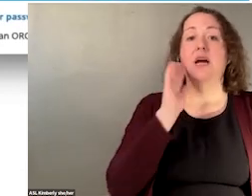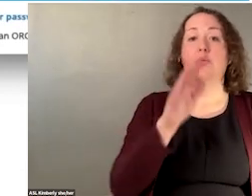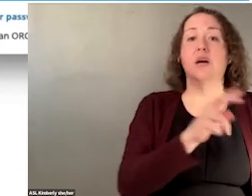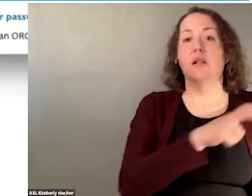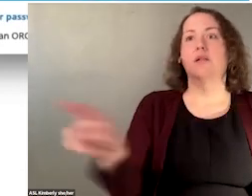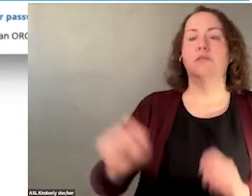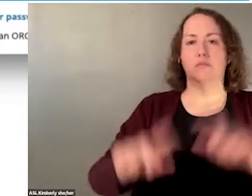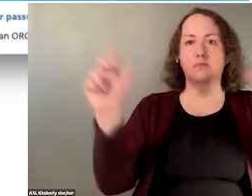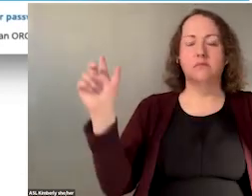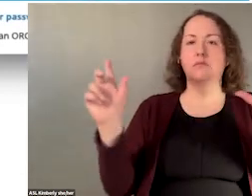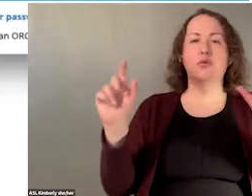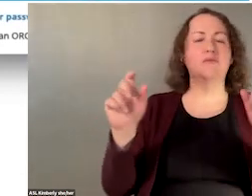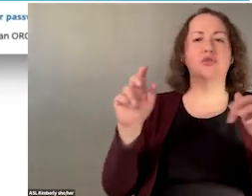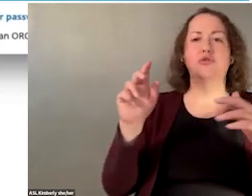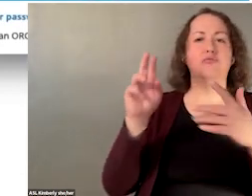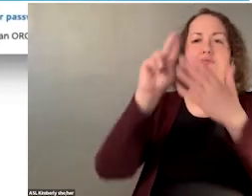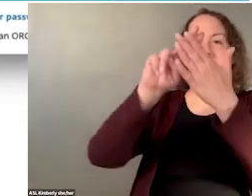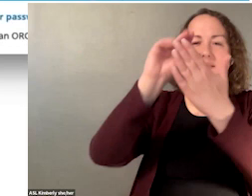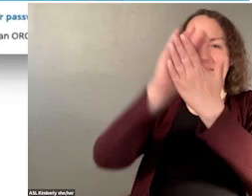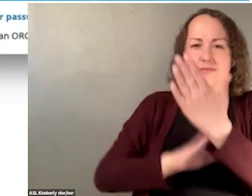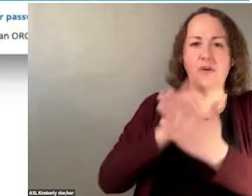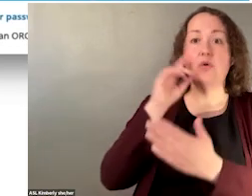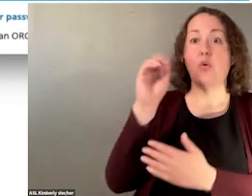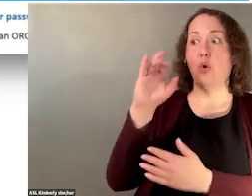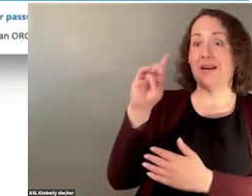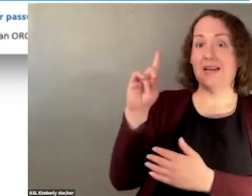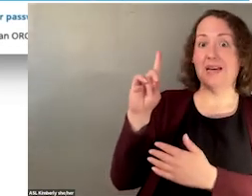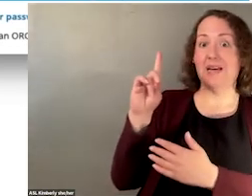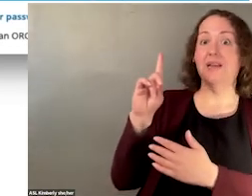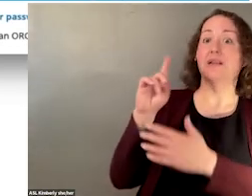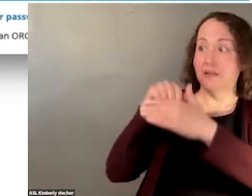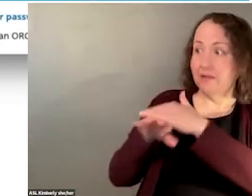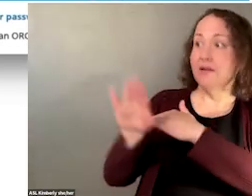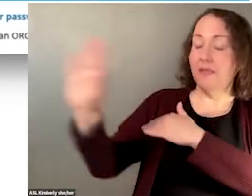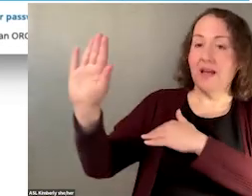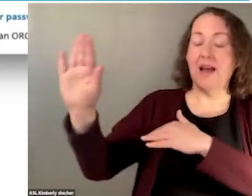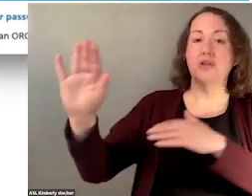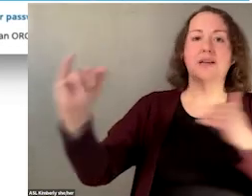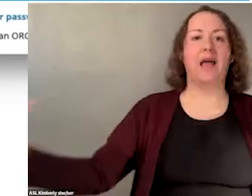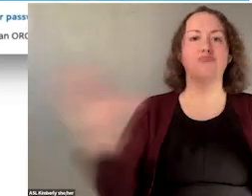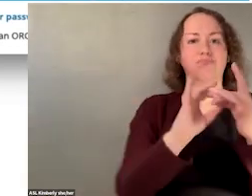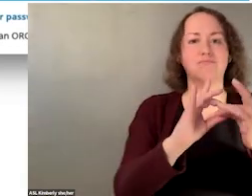You authenticate and then boom. Now you've linked your ORCID account to your existing SciENcv.